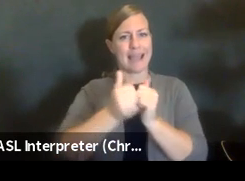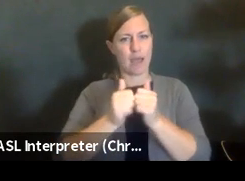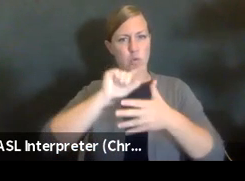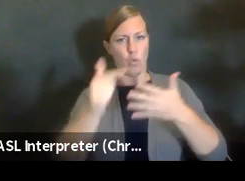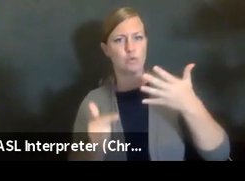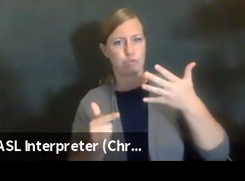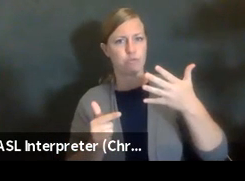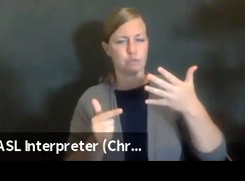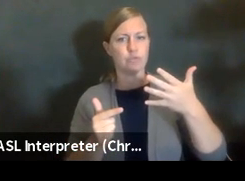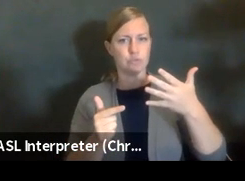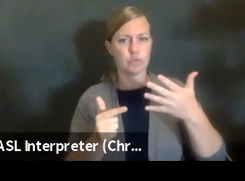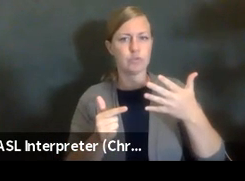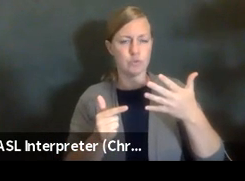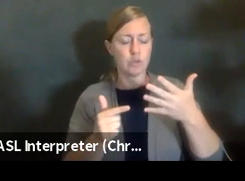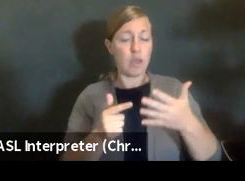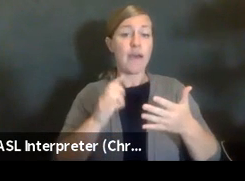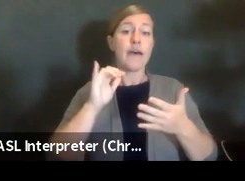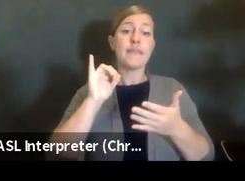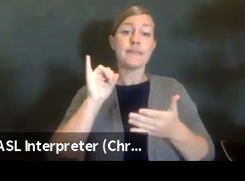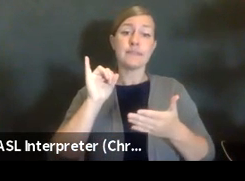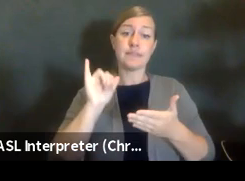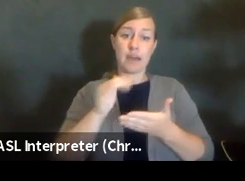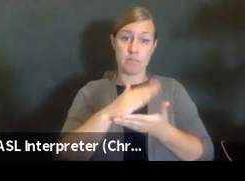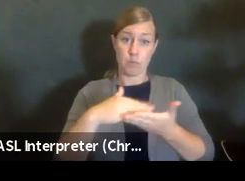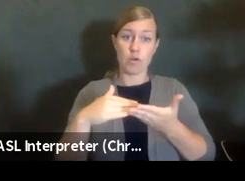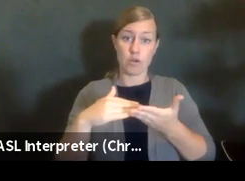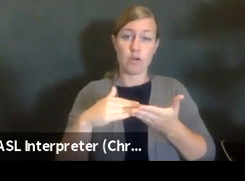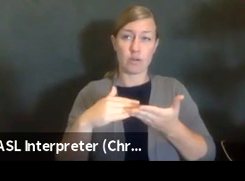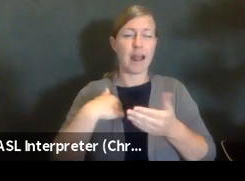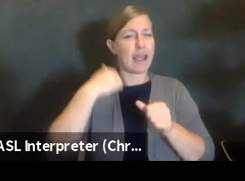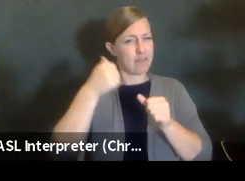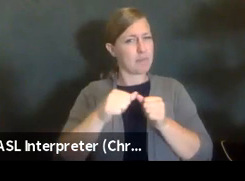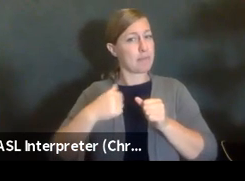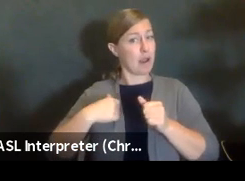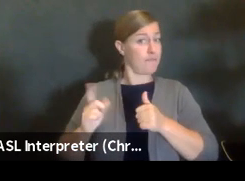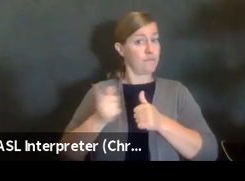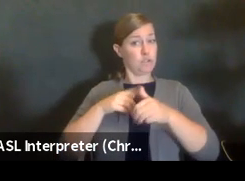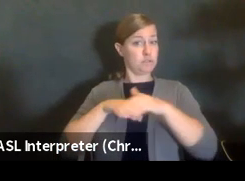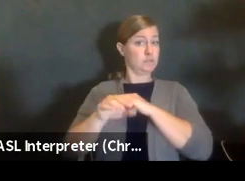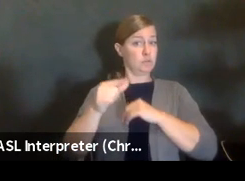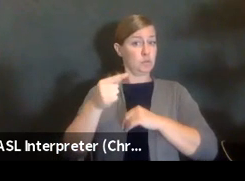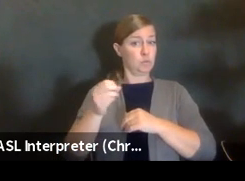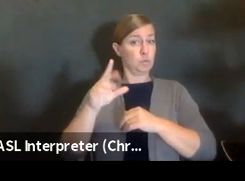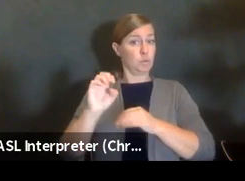Katherine Livick - ESD 112: And this is the part that is that I remember struggling with when I started learning how to teach online.